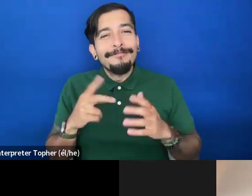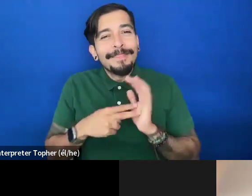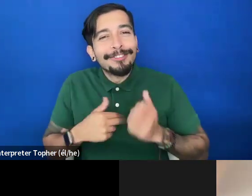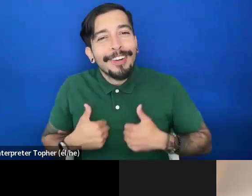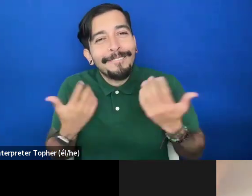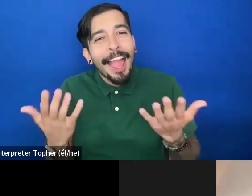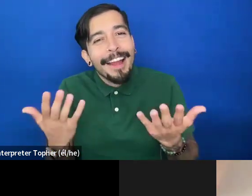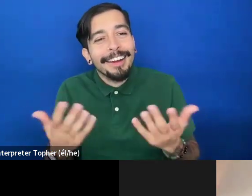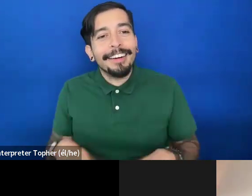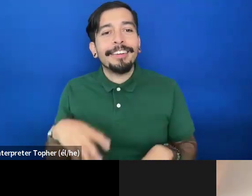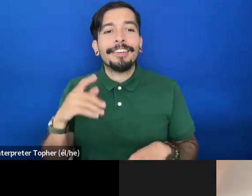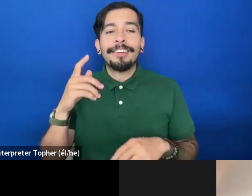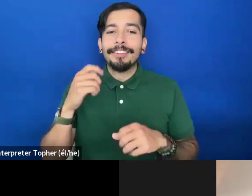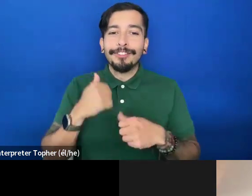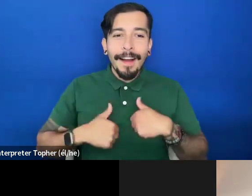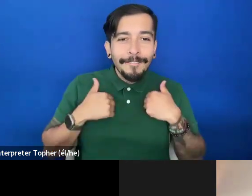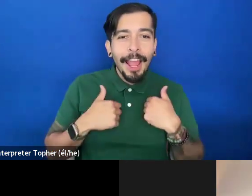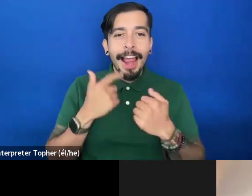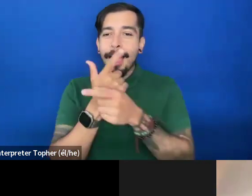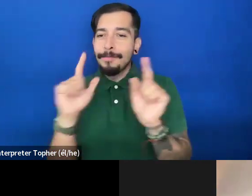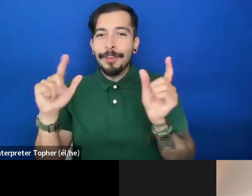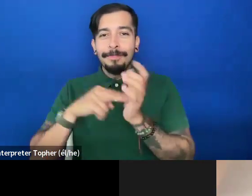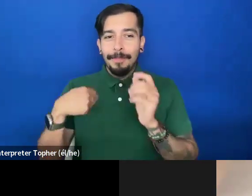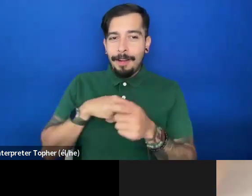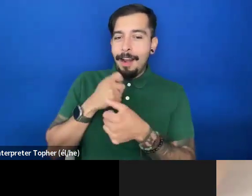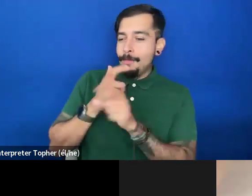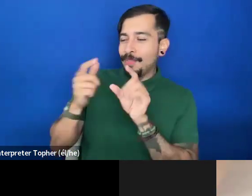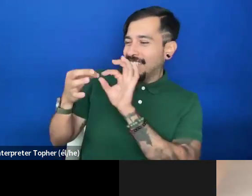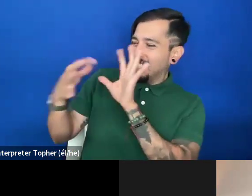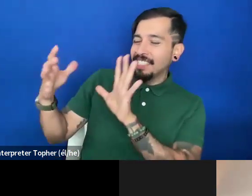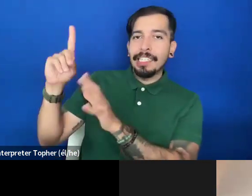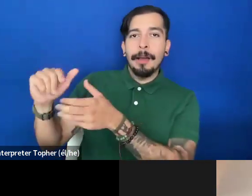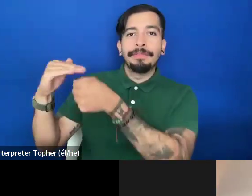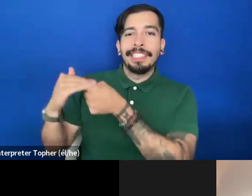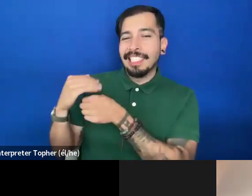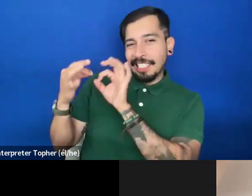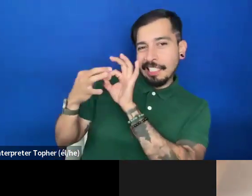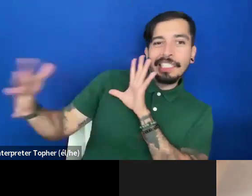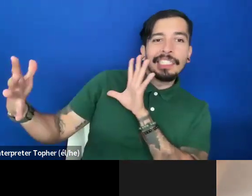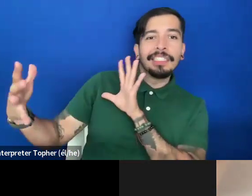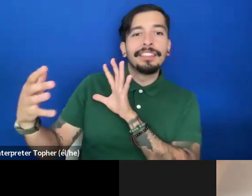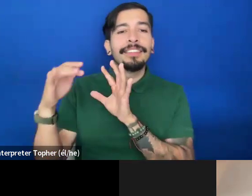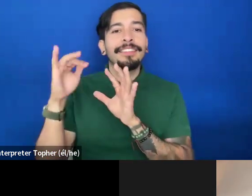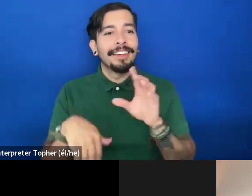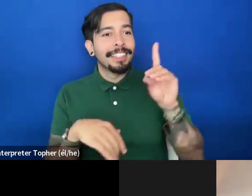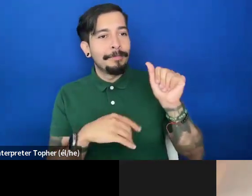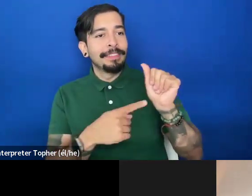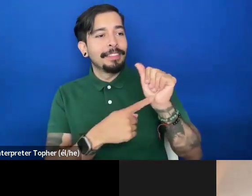from the way that disability is being seen as, as a punishment, as something bad, as a, uh, as, as something that, Chiui.